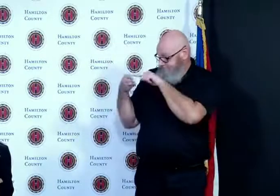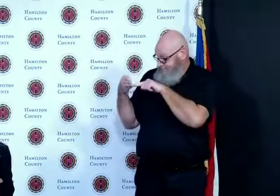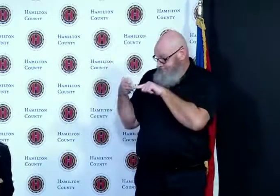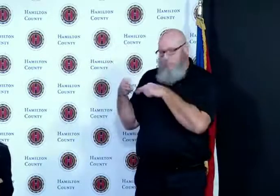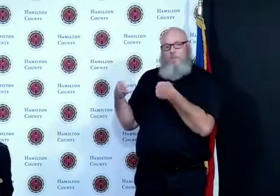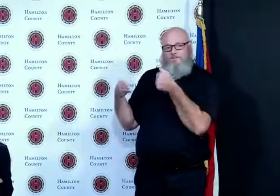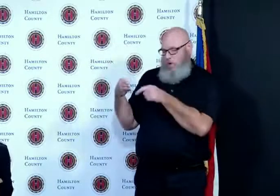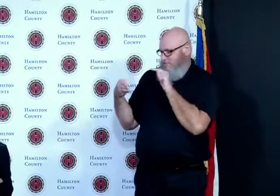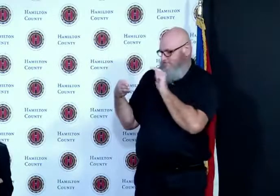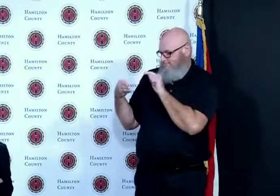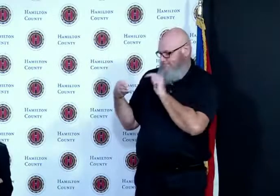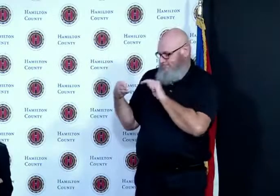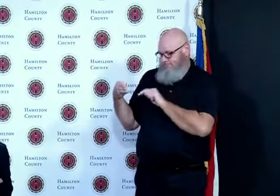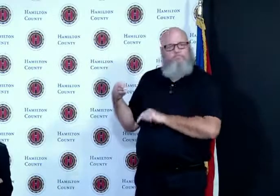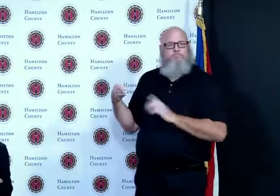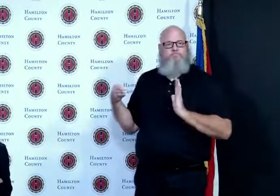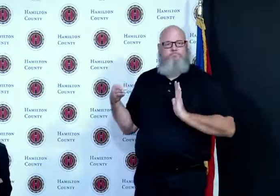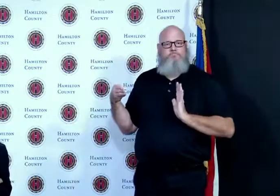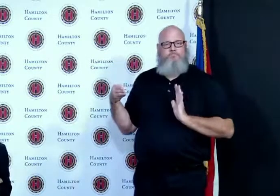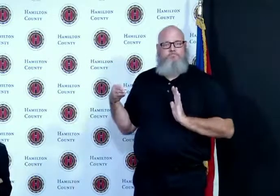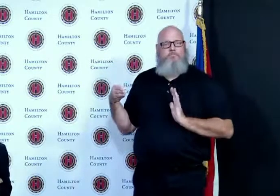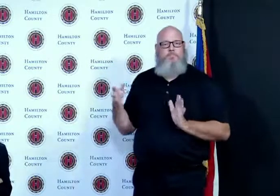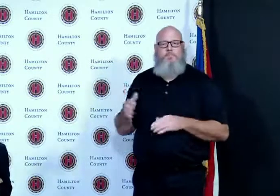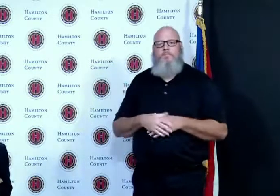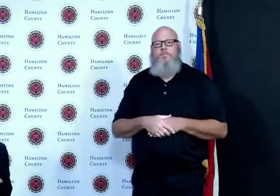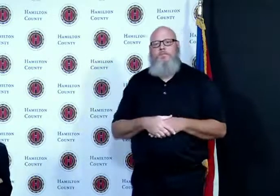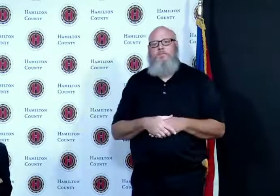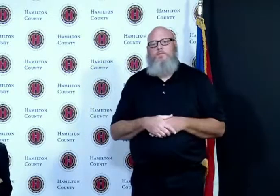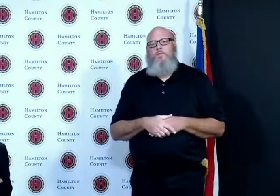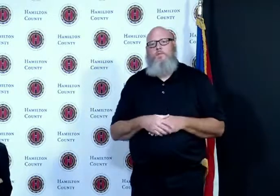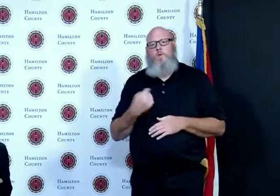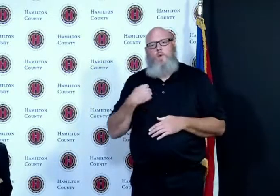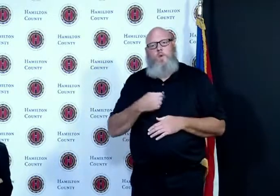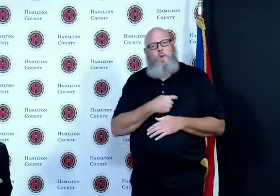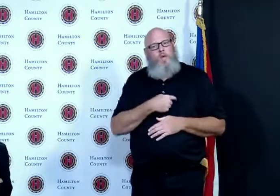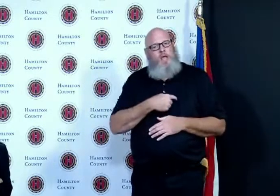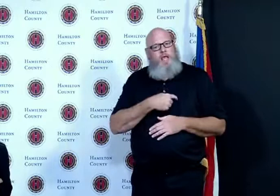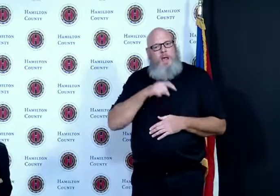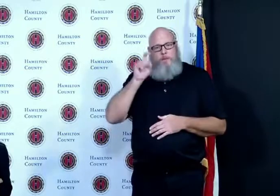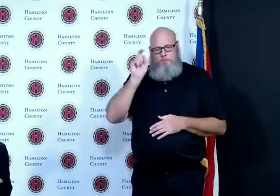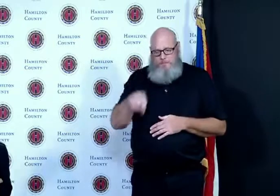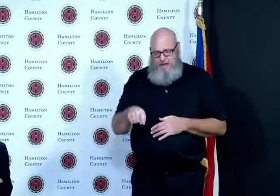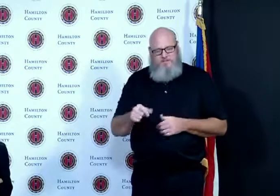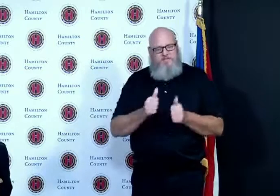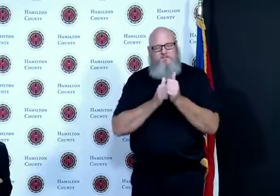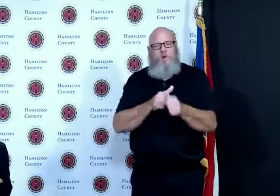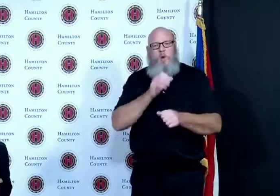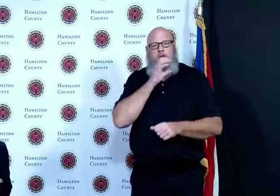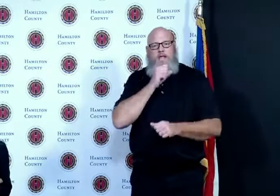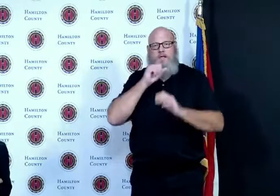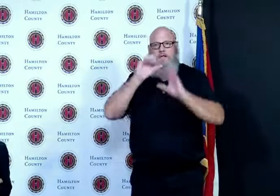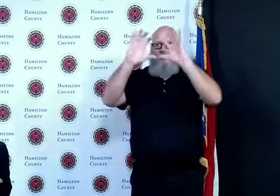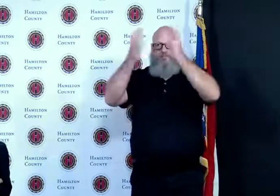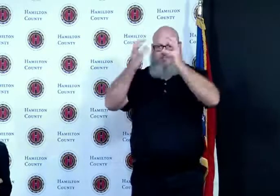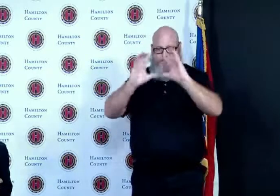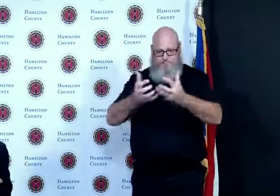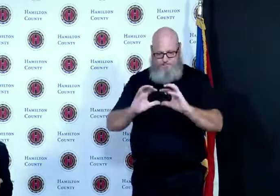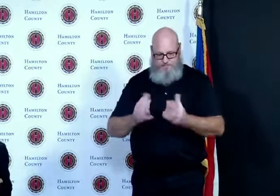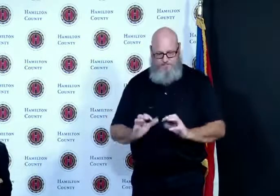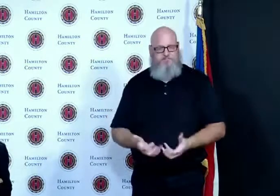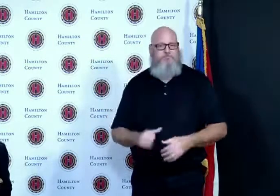and so it and it's related to age right now and so we don't have the flexibility to say